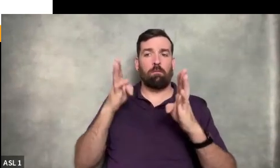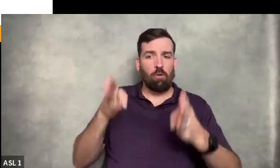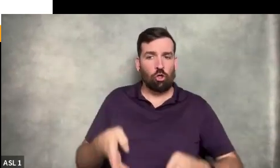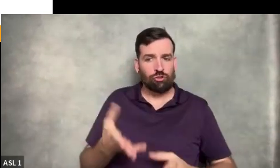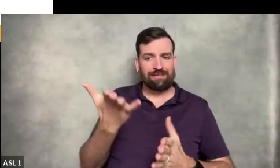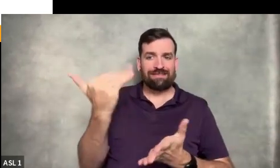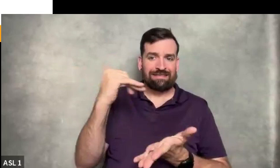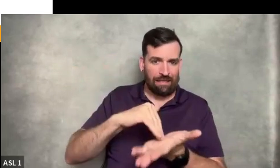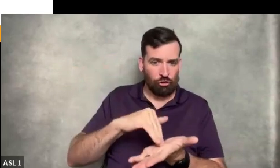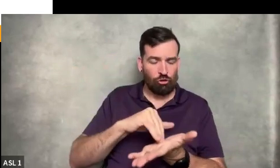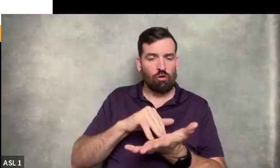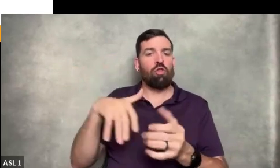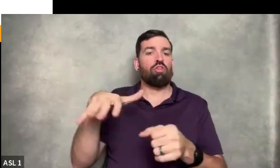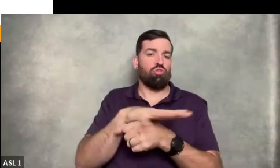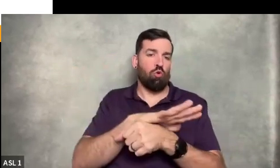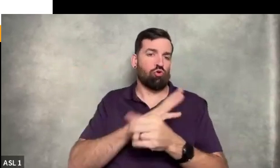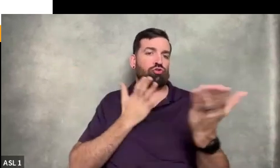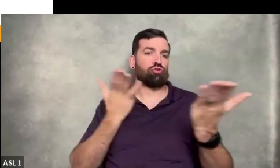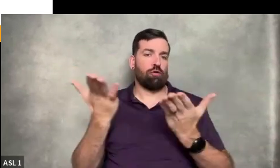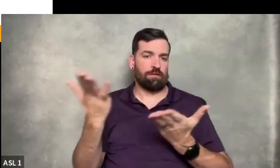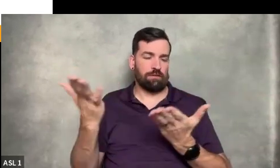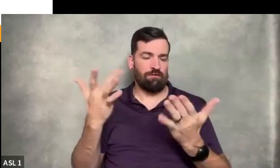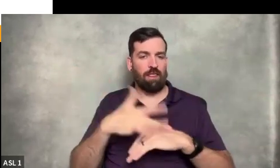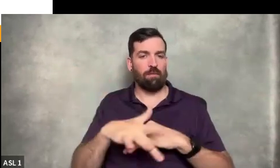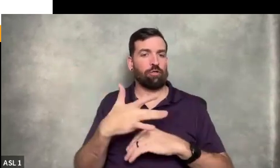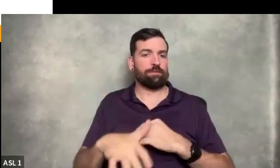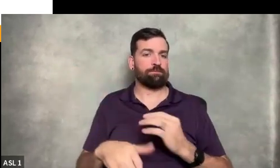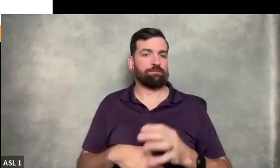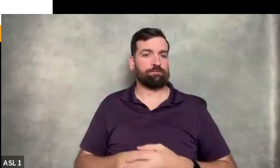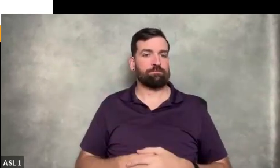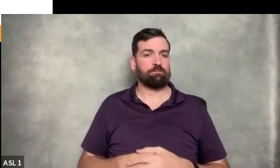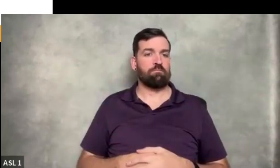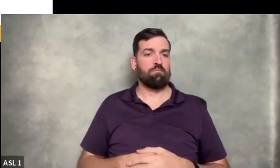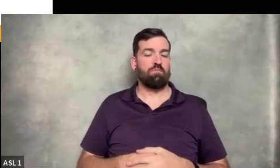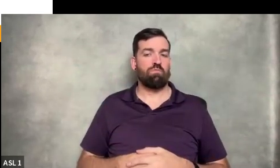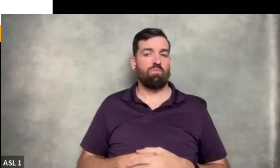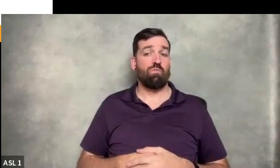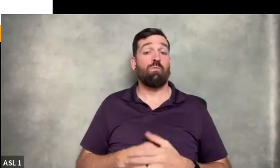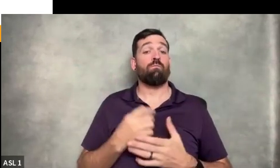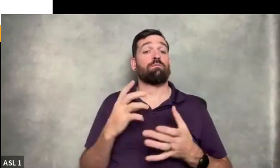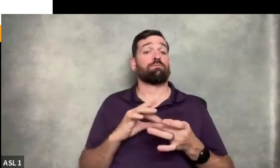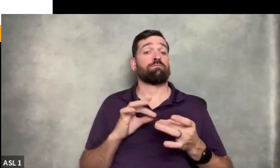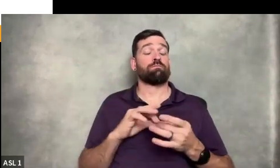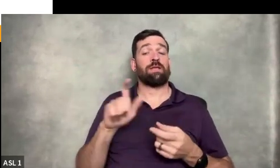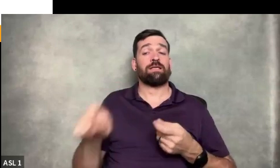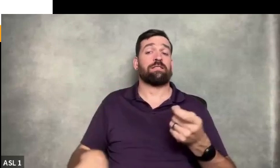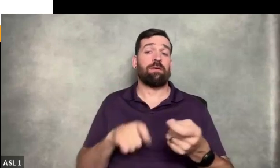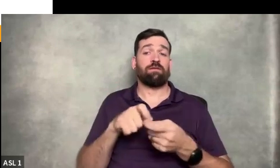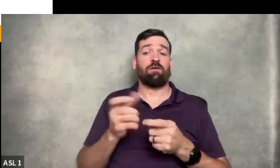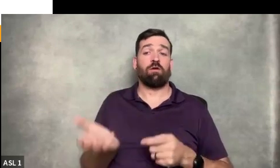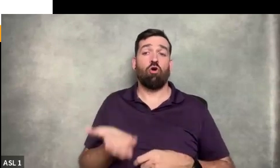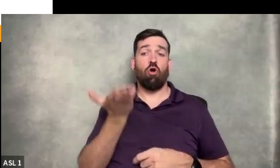local service availability (as a note, specifying offering home-delivered meal participants the